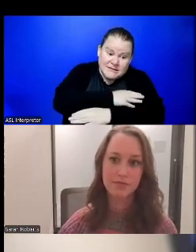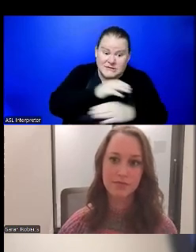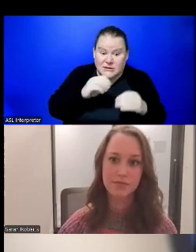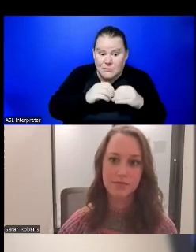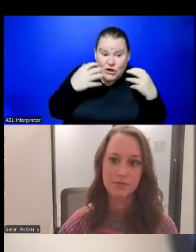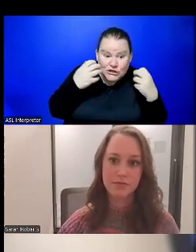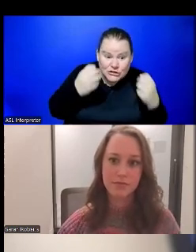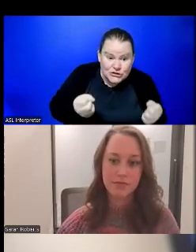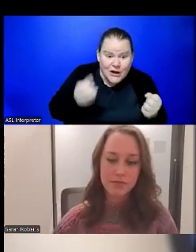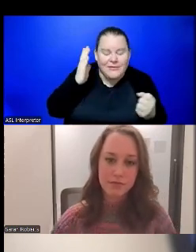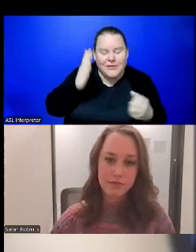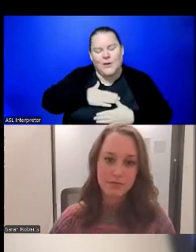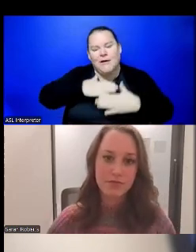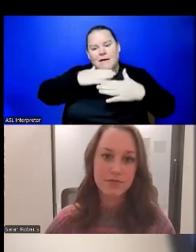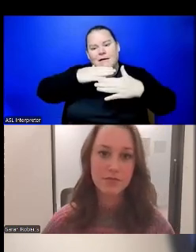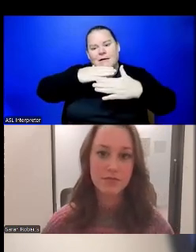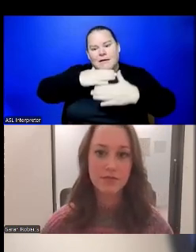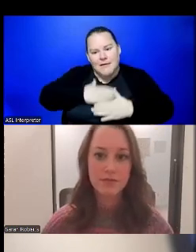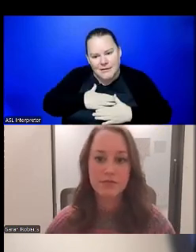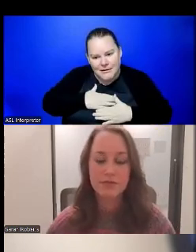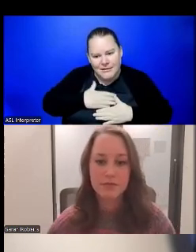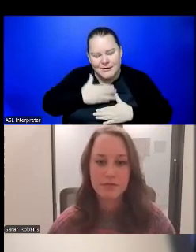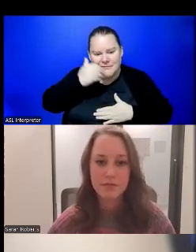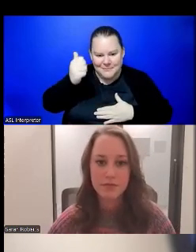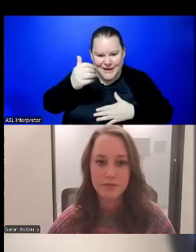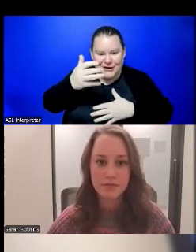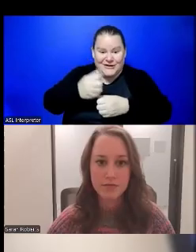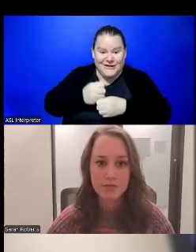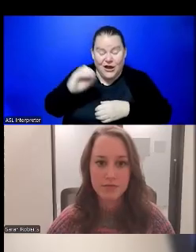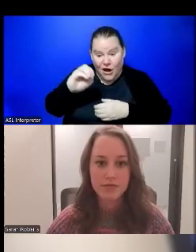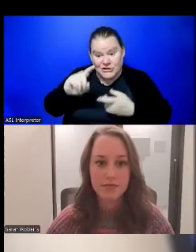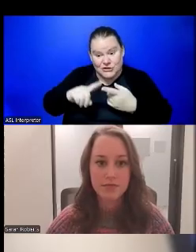breathe better, get oxygen to their brain better, and then the